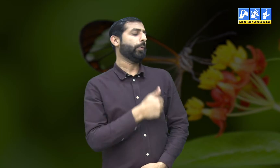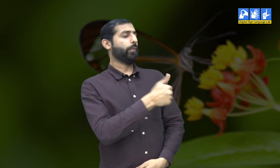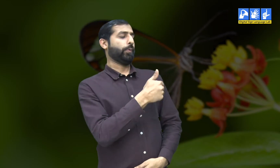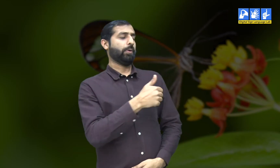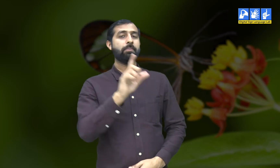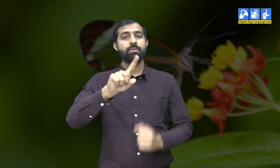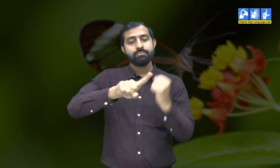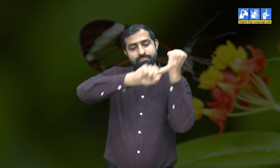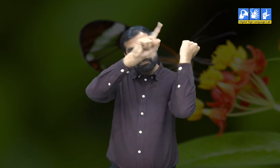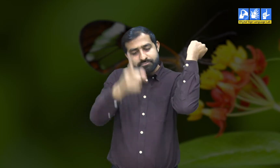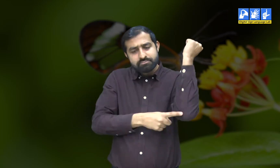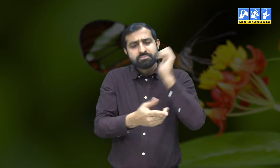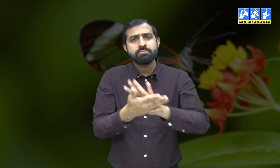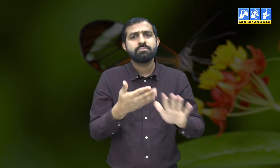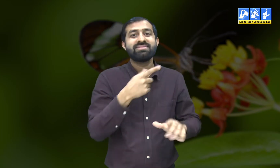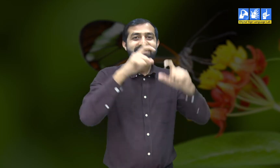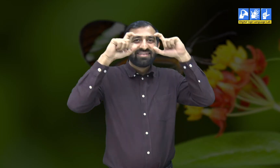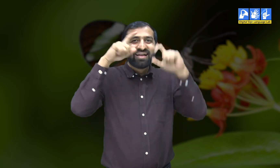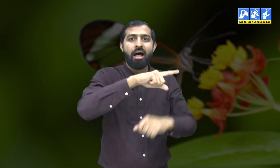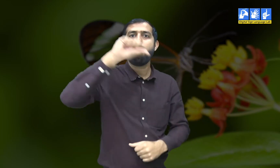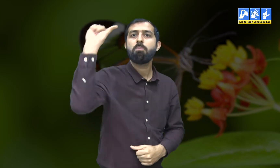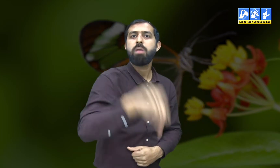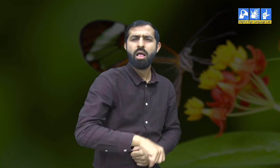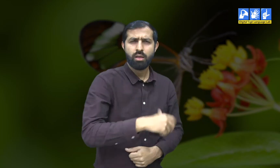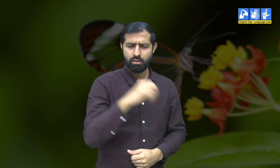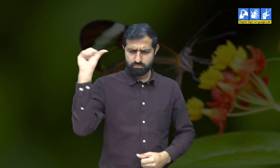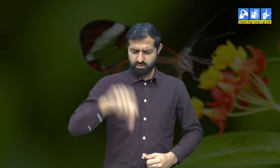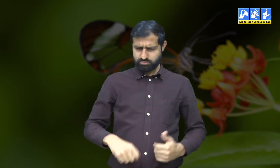At last when the result announced, he lost.